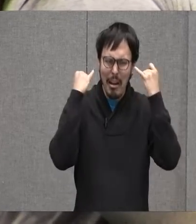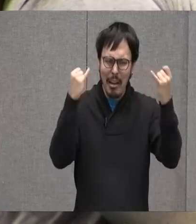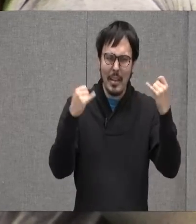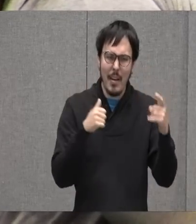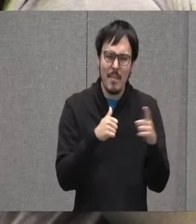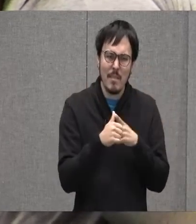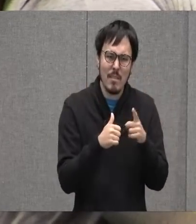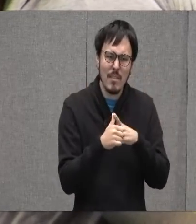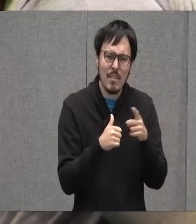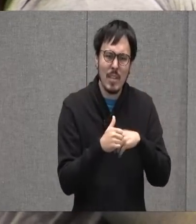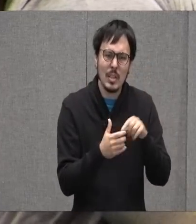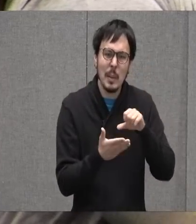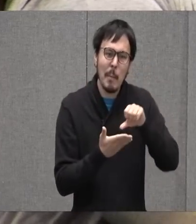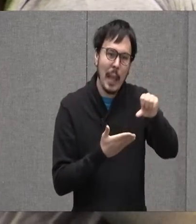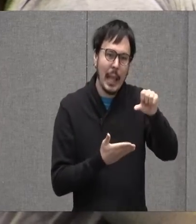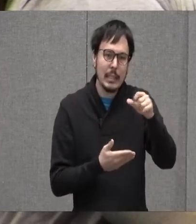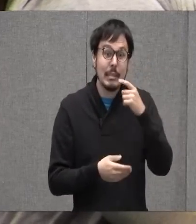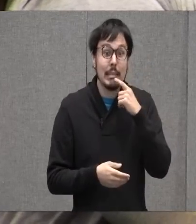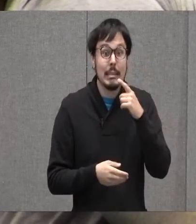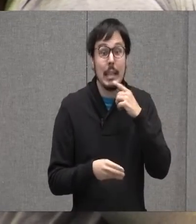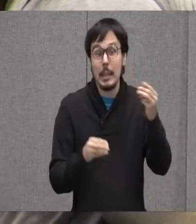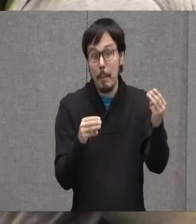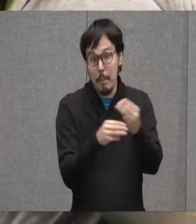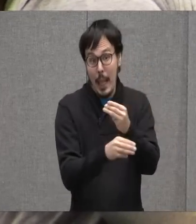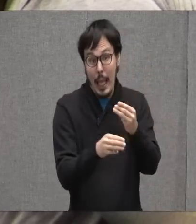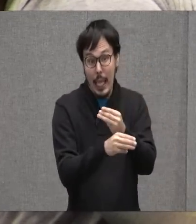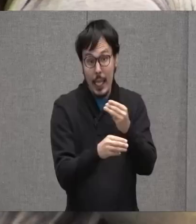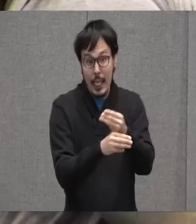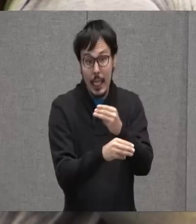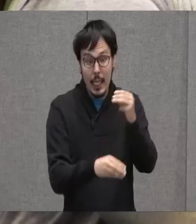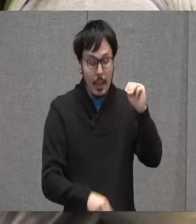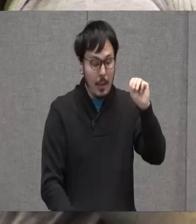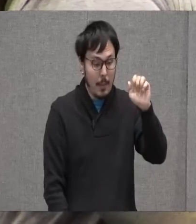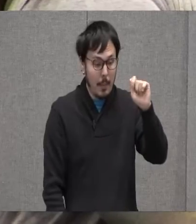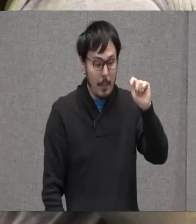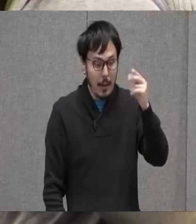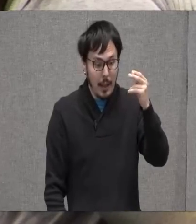It says, mathematics is a sense is logic.